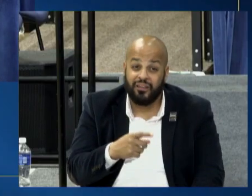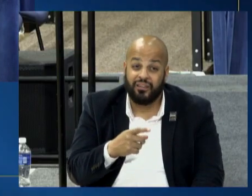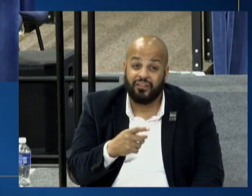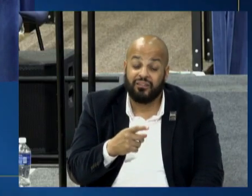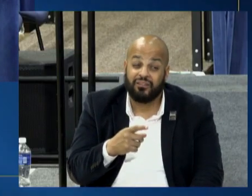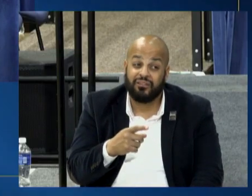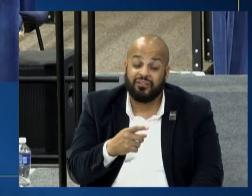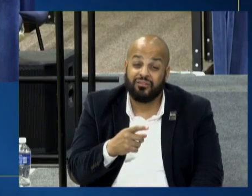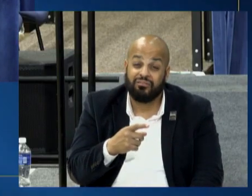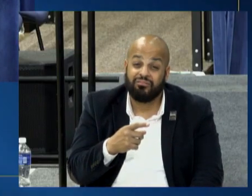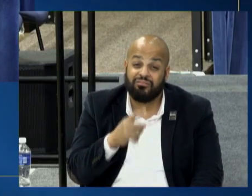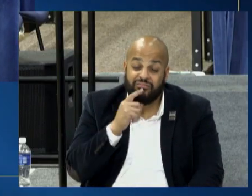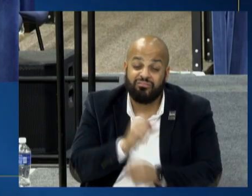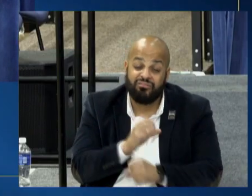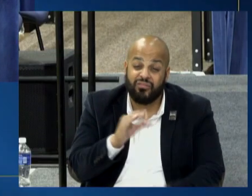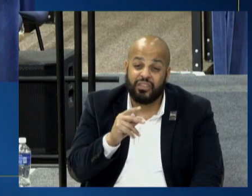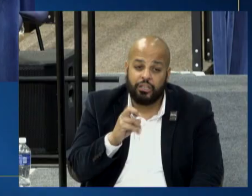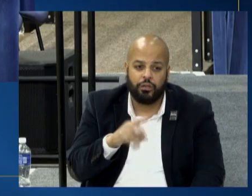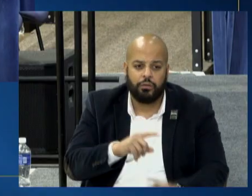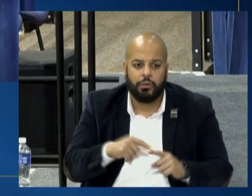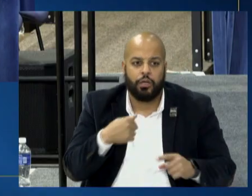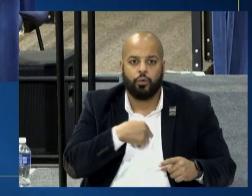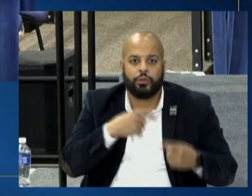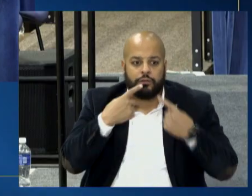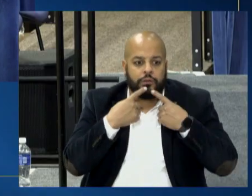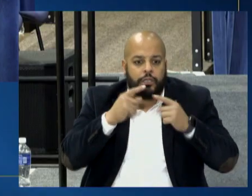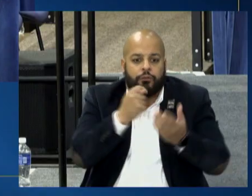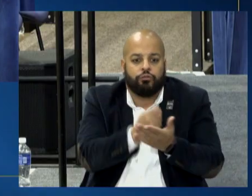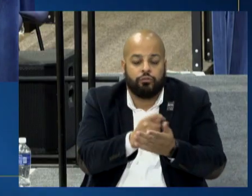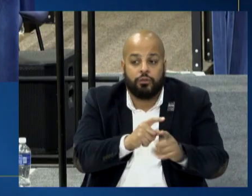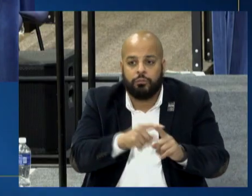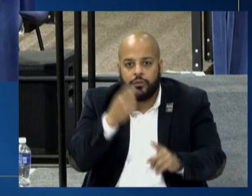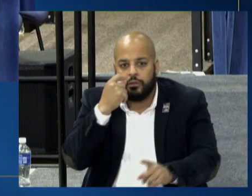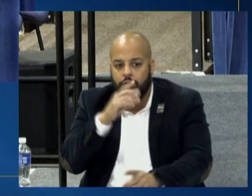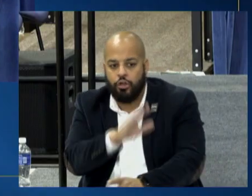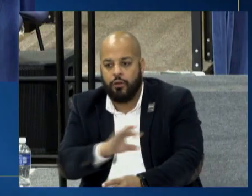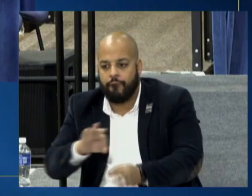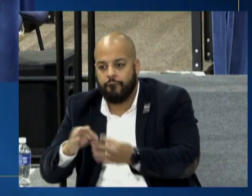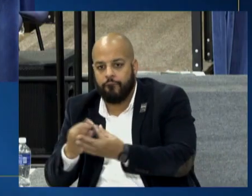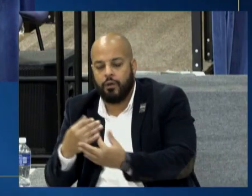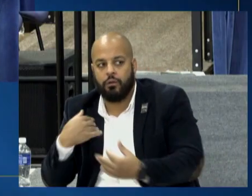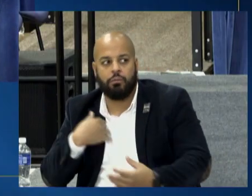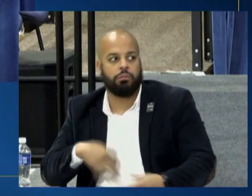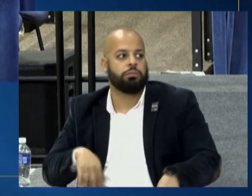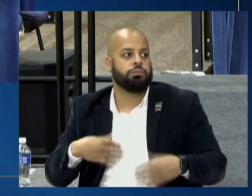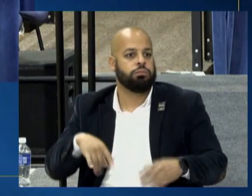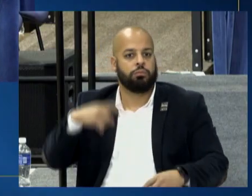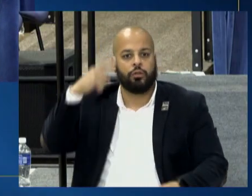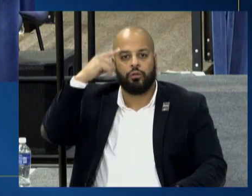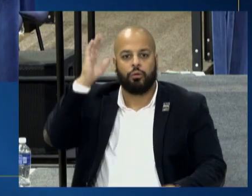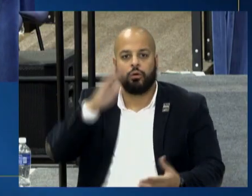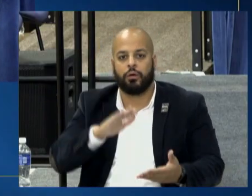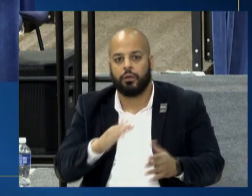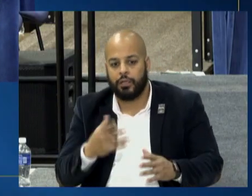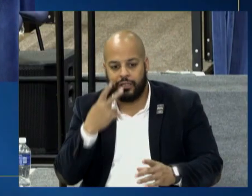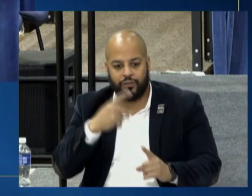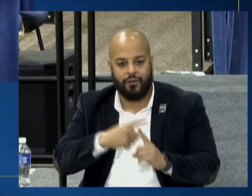But, you know, the family was obviously devastated, and she was devastated. They thought she was -- they were bringing her in for, you know, fever and a virus, and she had